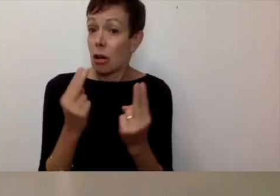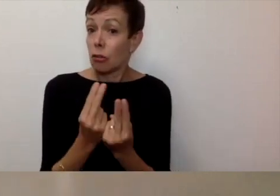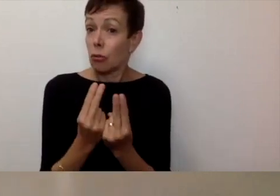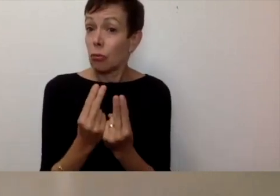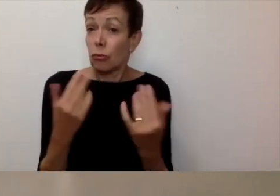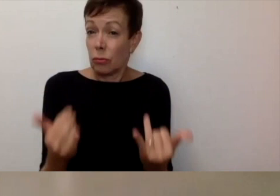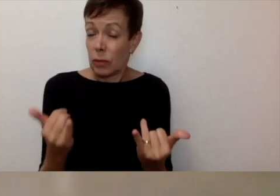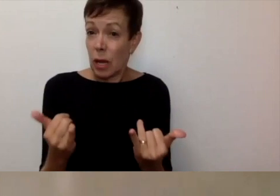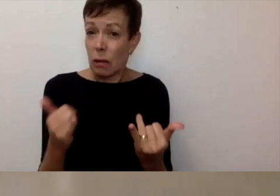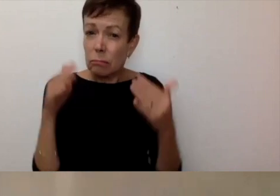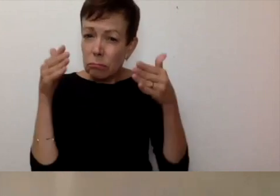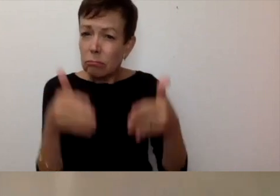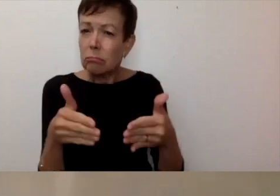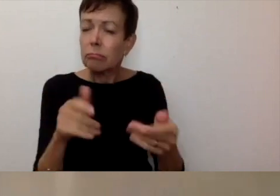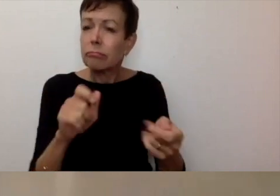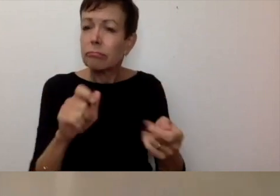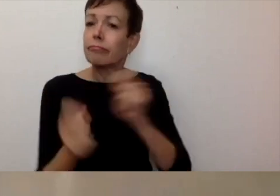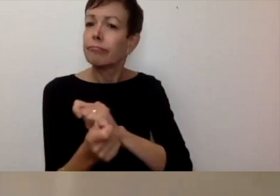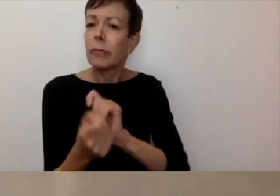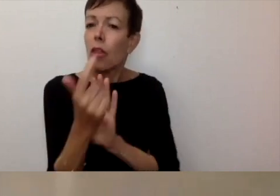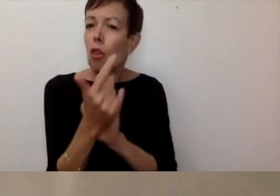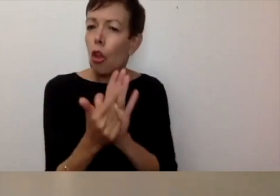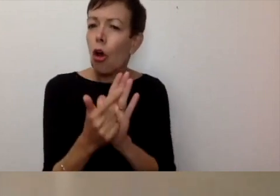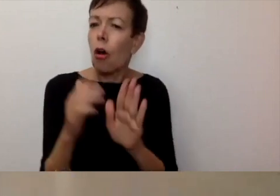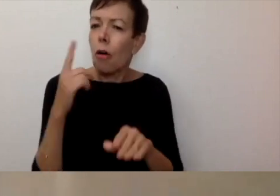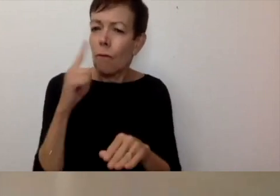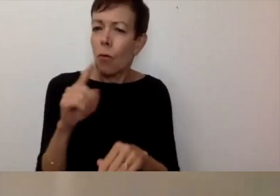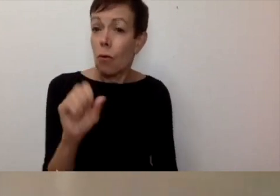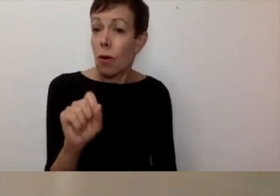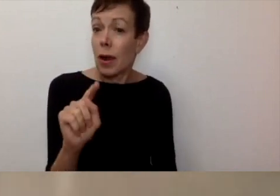of the law on the status of the artists there are two laws that have been